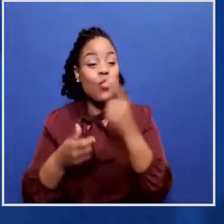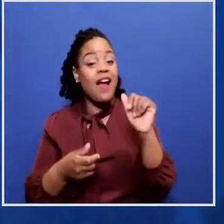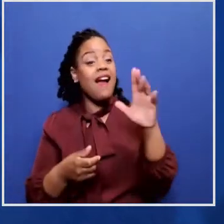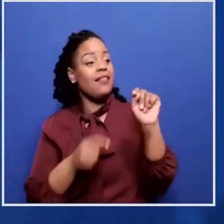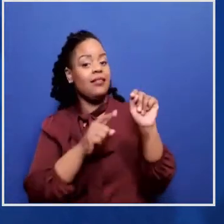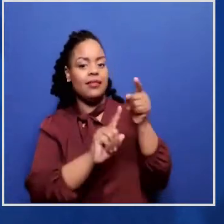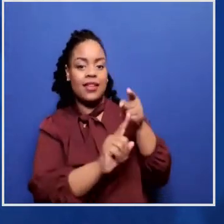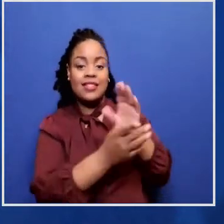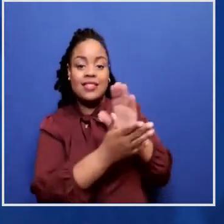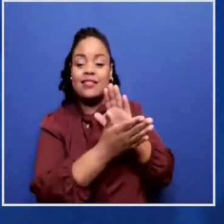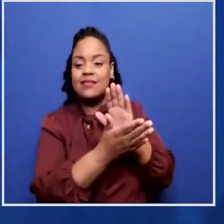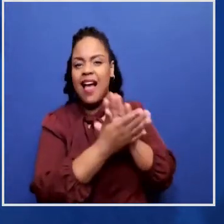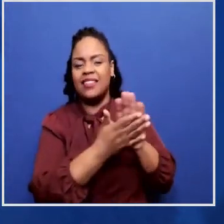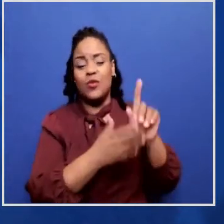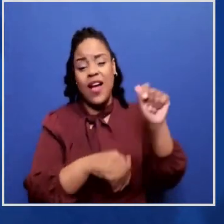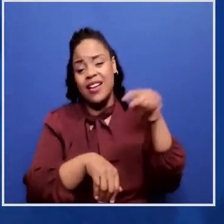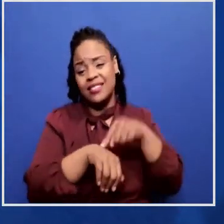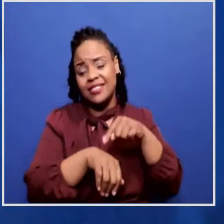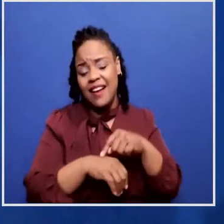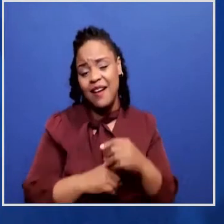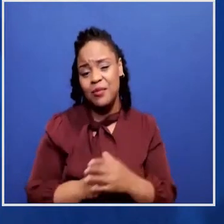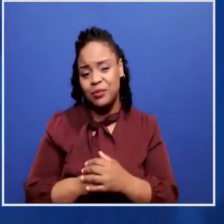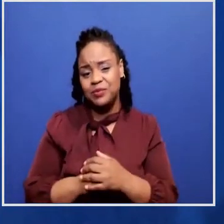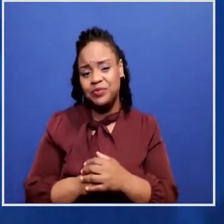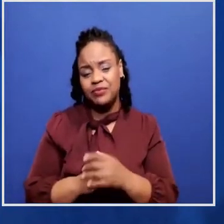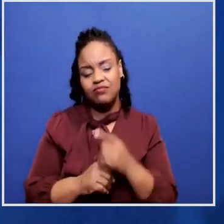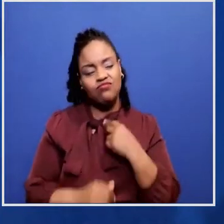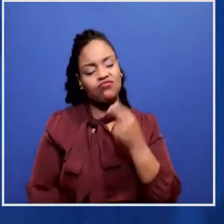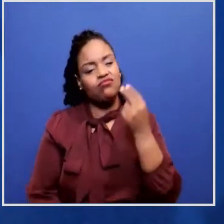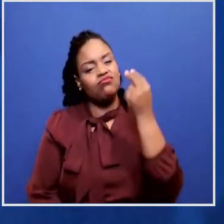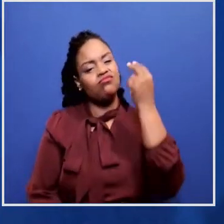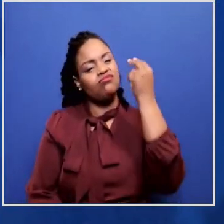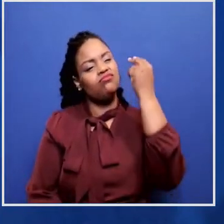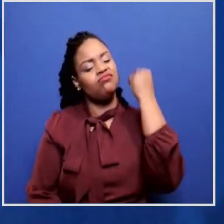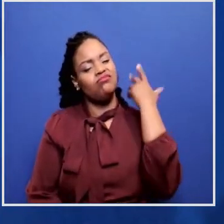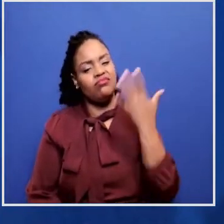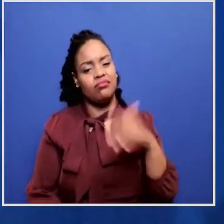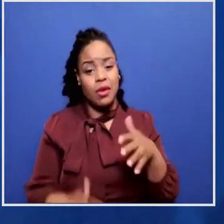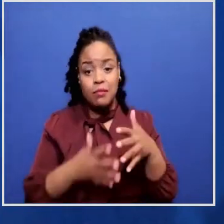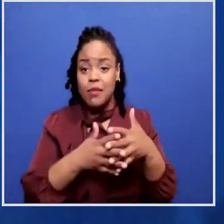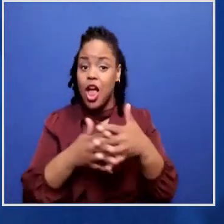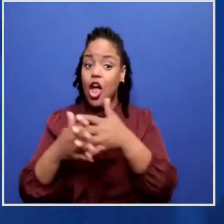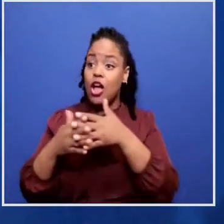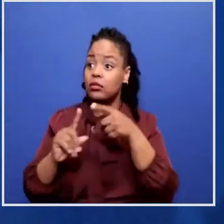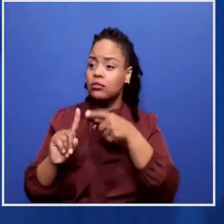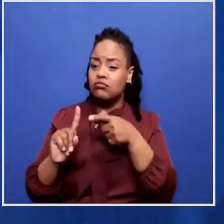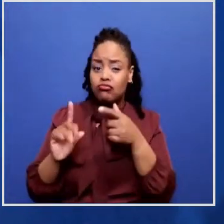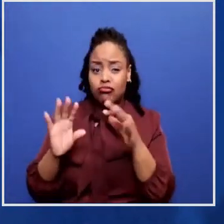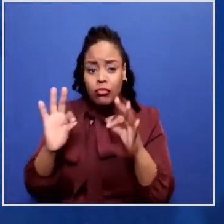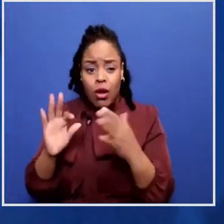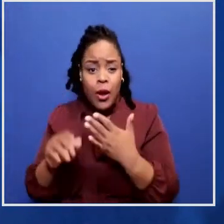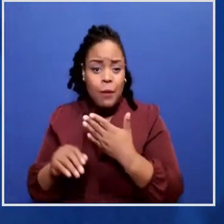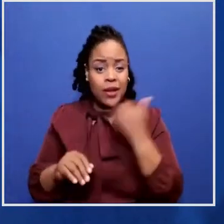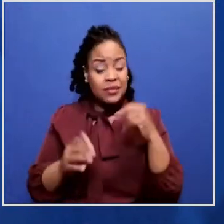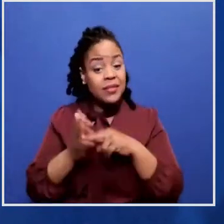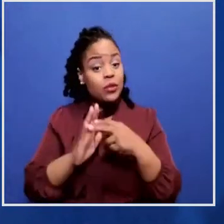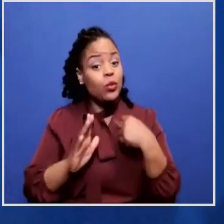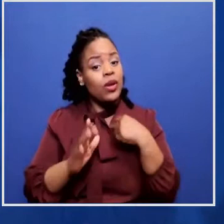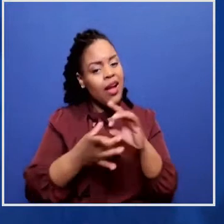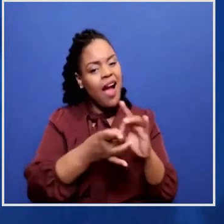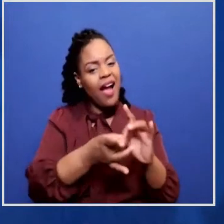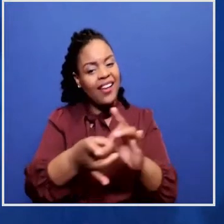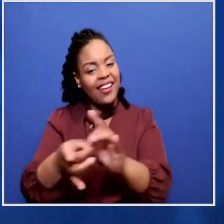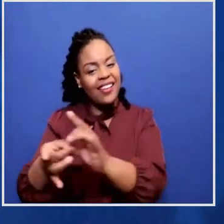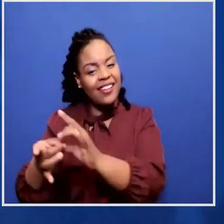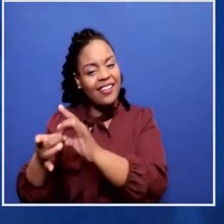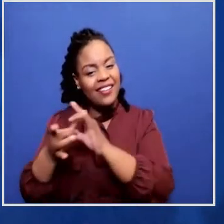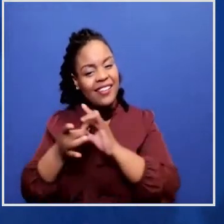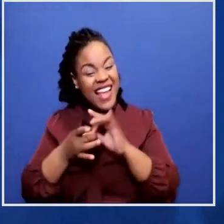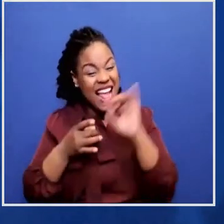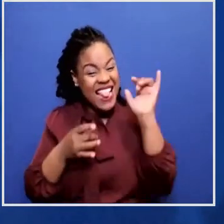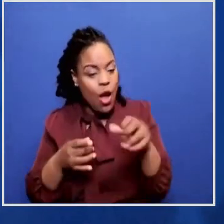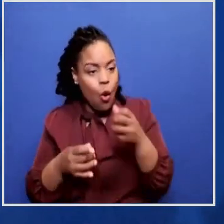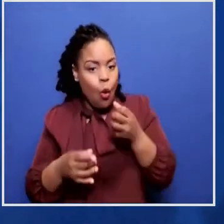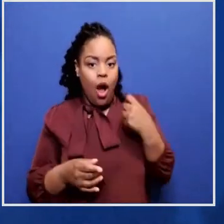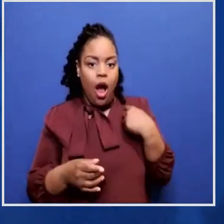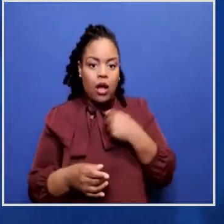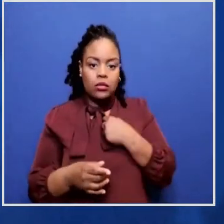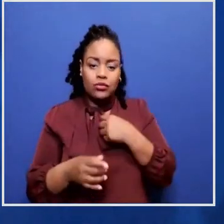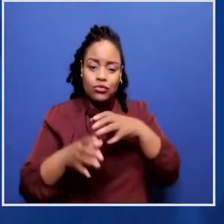KINDNESS AT A TIME.